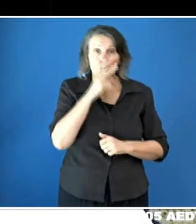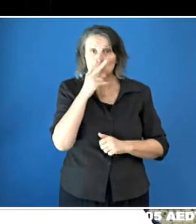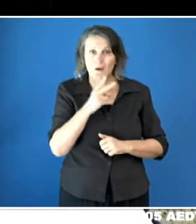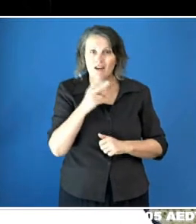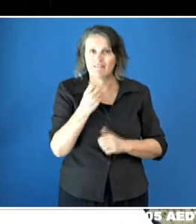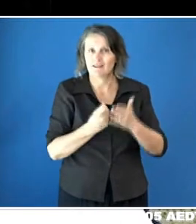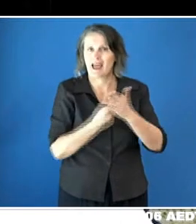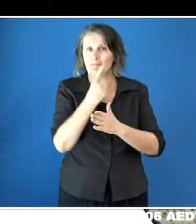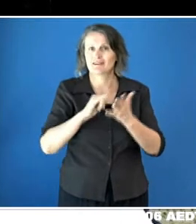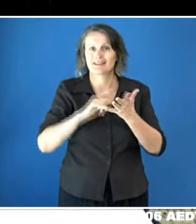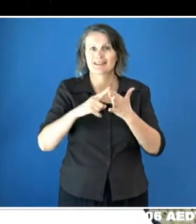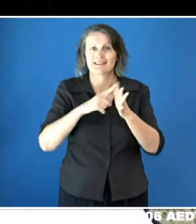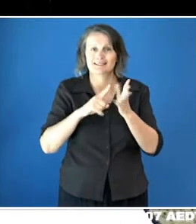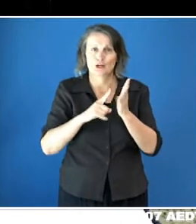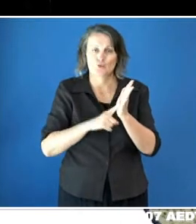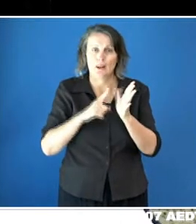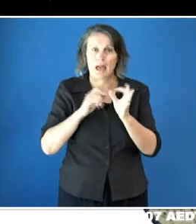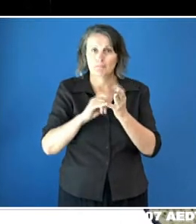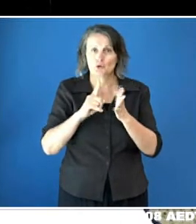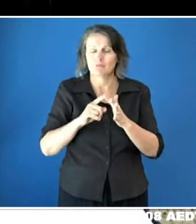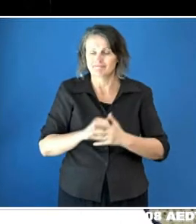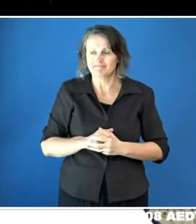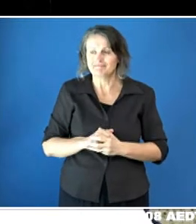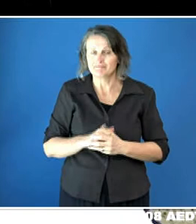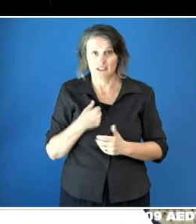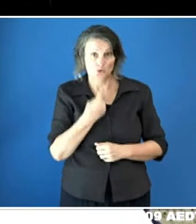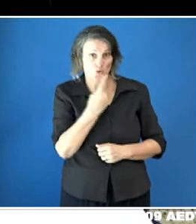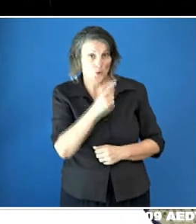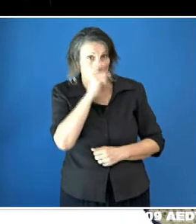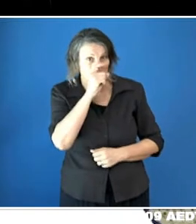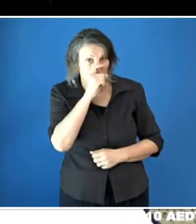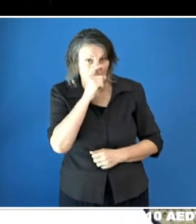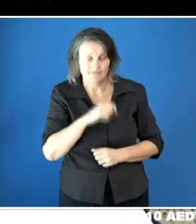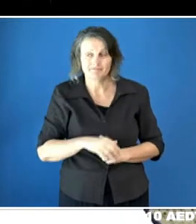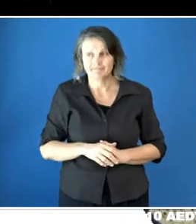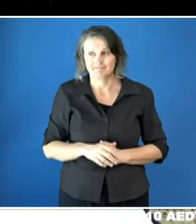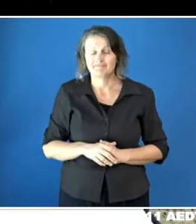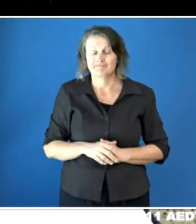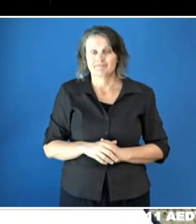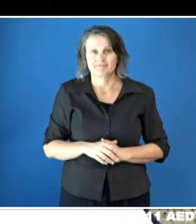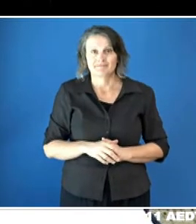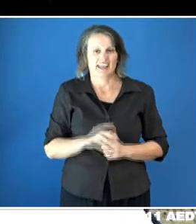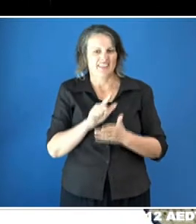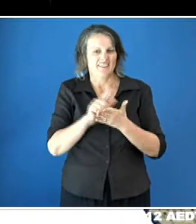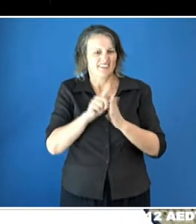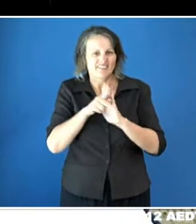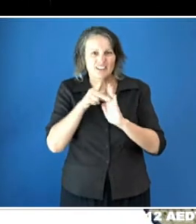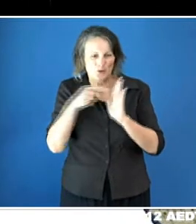abused. MS CRAWFORD: Yes. MS EASTMAN: And you told your sister about that. Yes. MS EASTMAN: And I think we will hear you saying shortly that you weren't